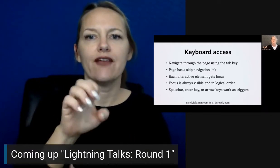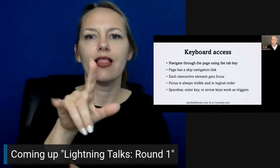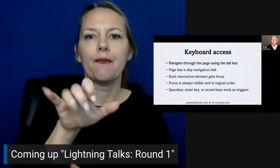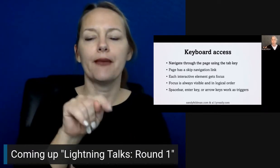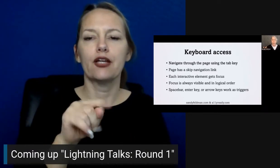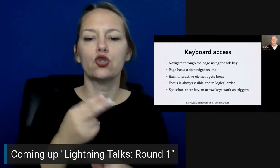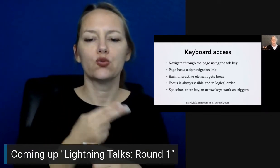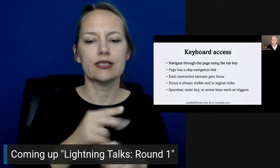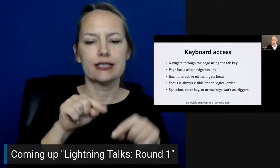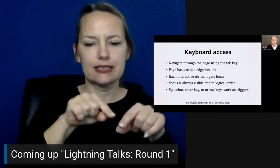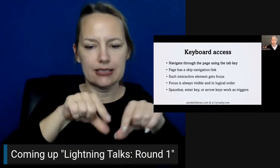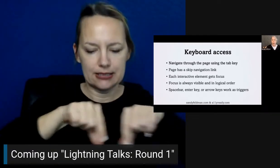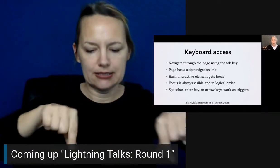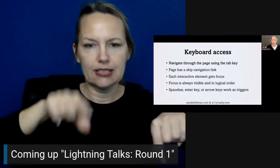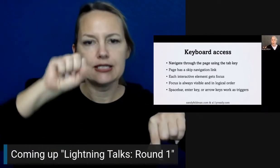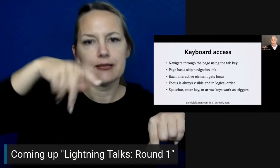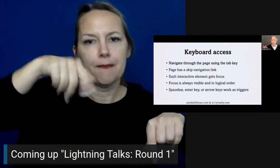your enter key or your arrow key.